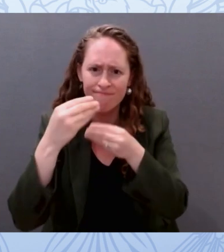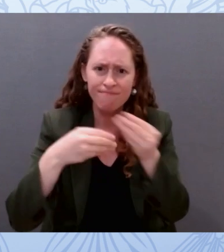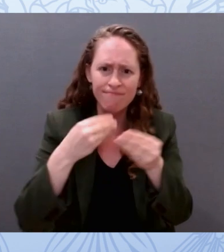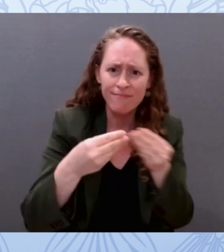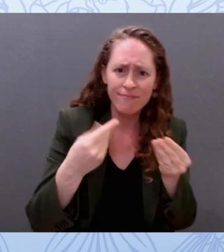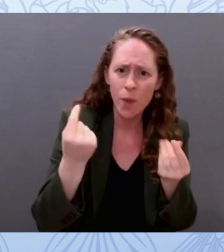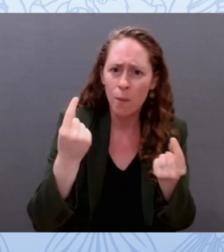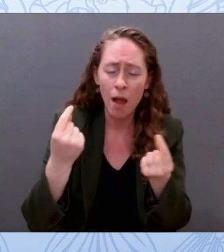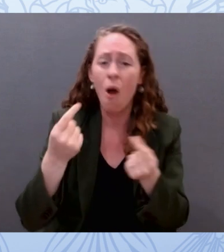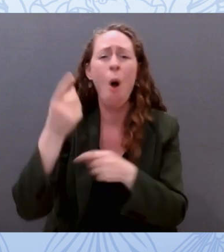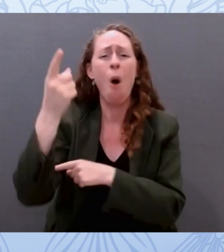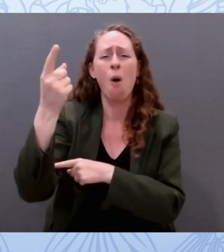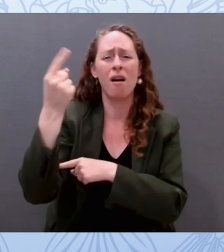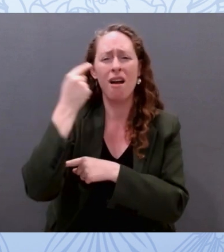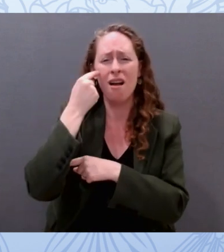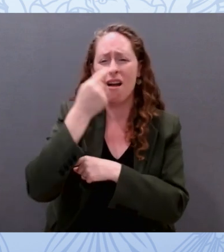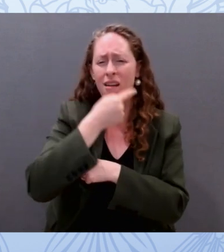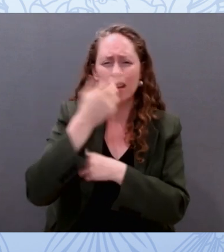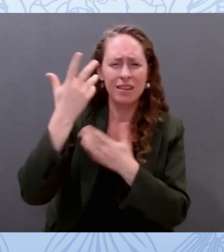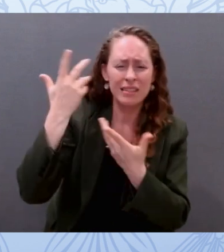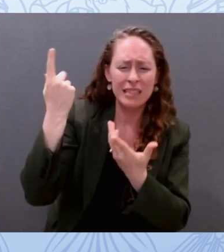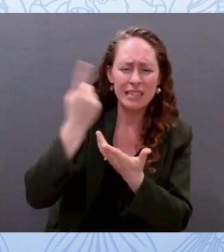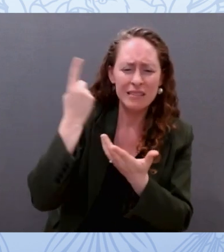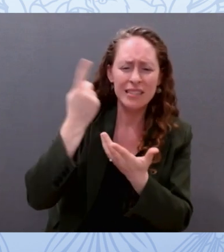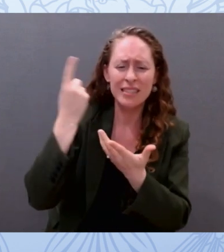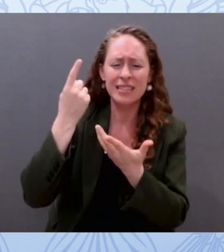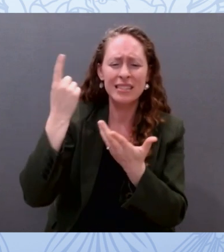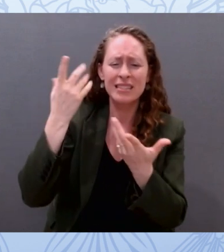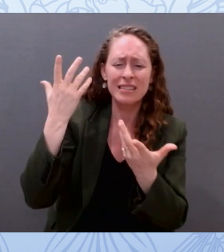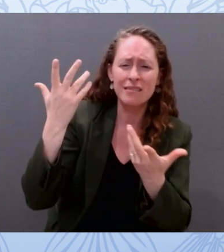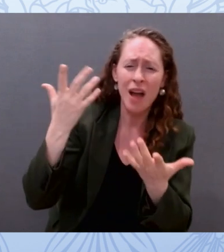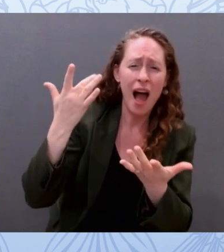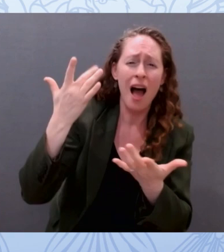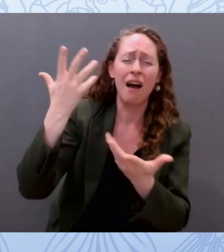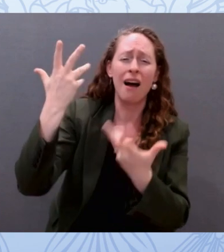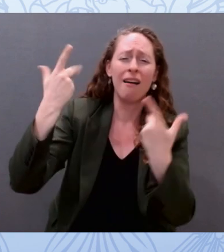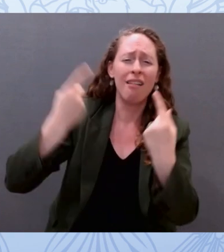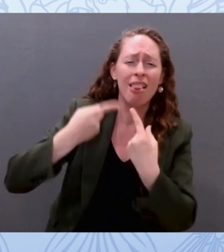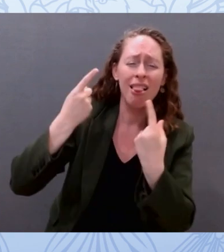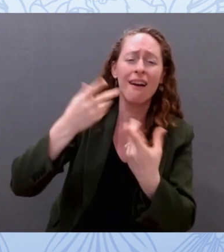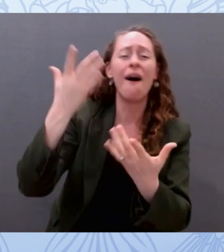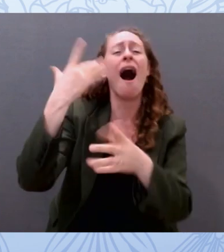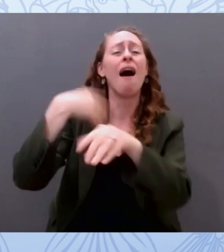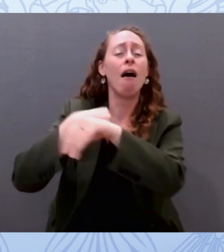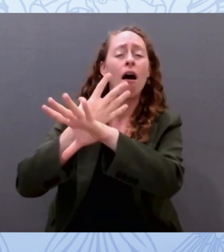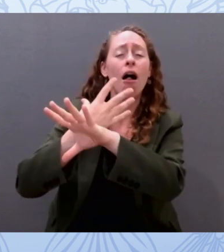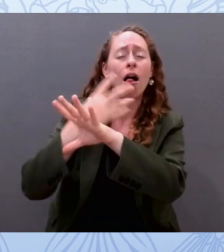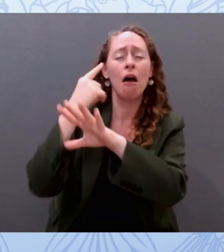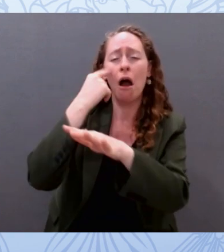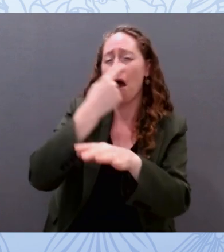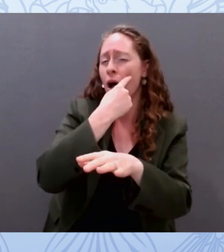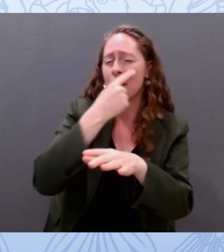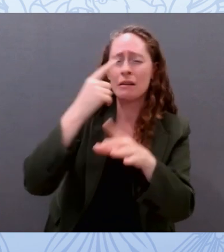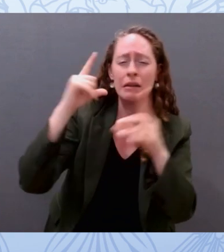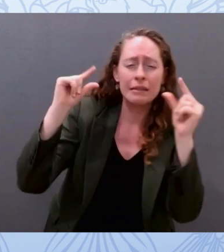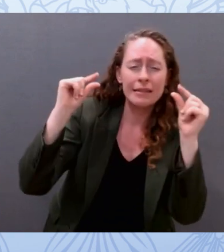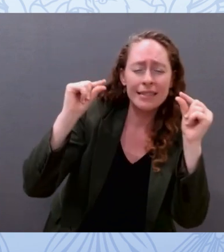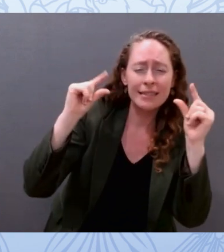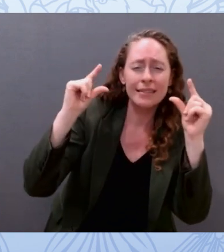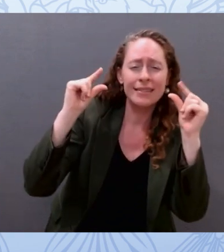You're from working late into the night and setting your alarm early so you can pour cereal for your kids in the morning.